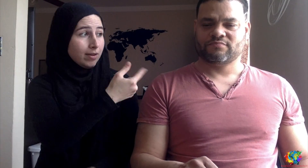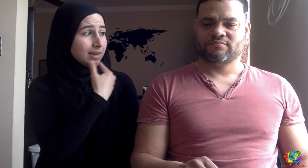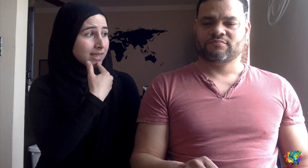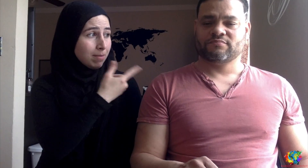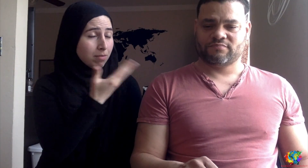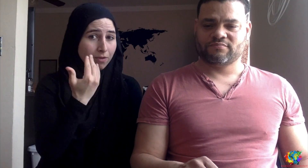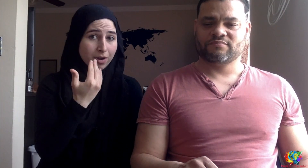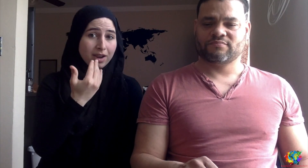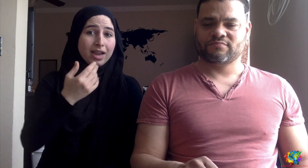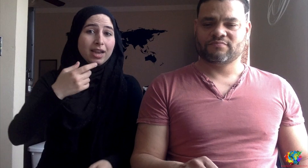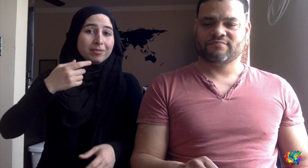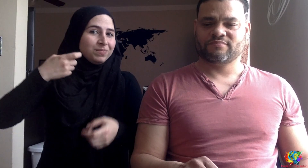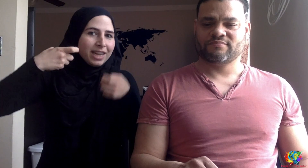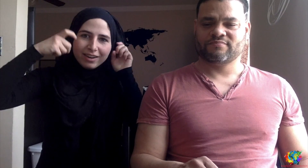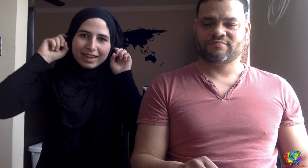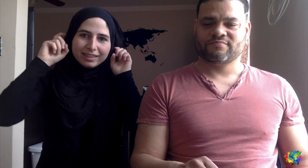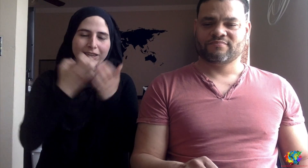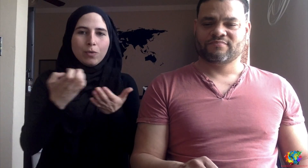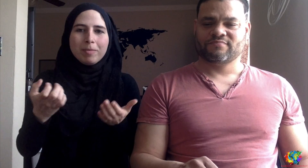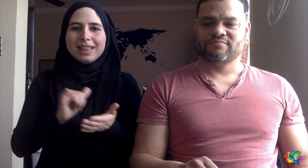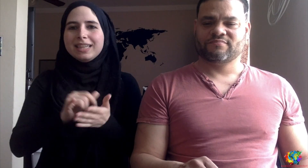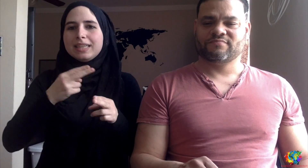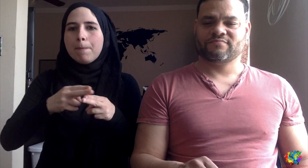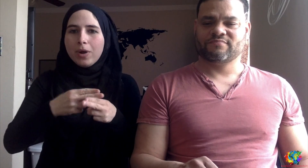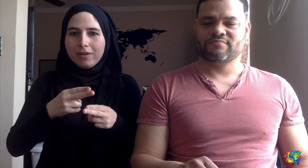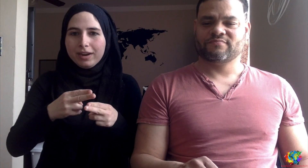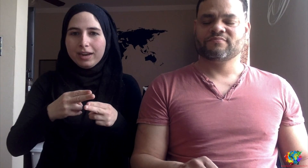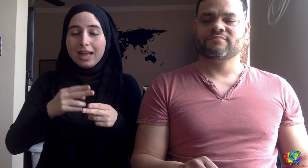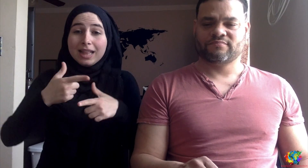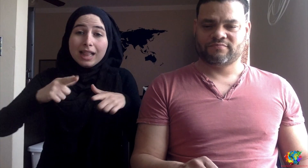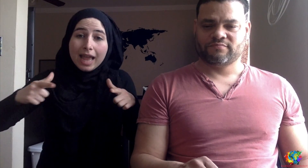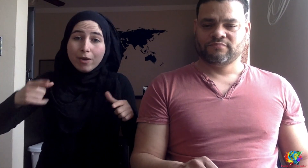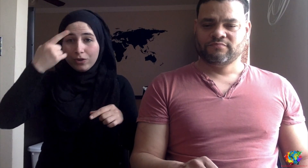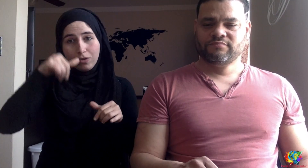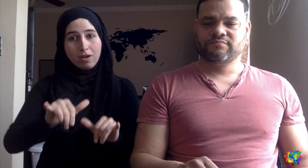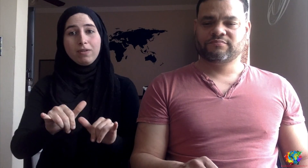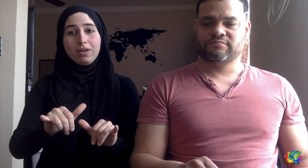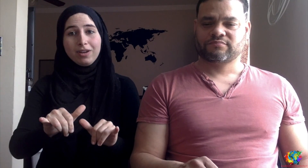Zee: Just like what Gregory says before, hearing equipments are only temporary Zee: It's the language that's forever